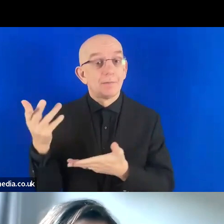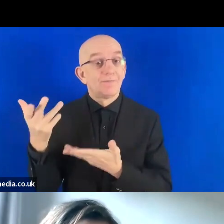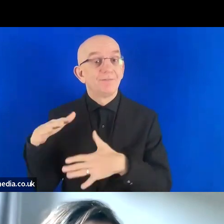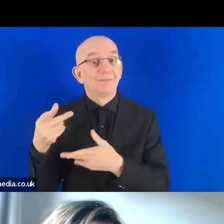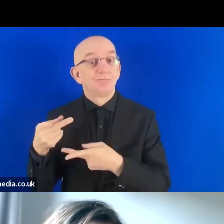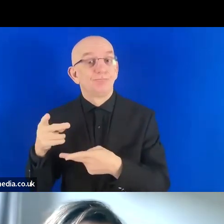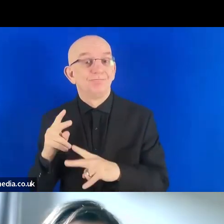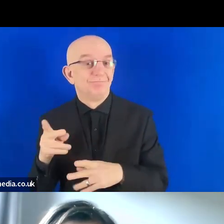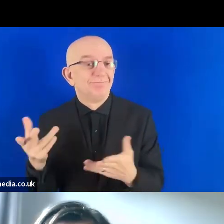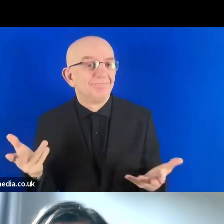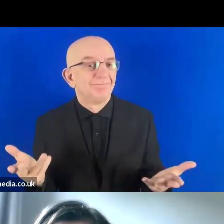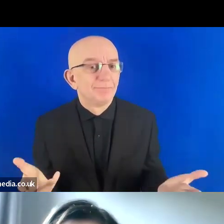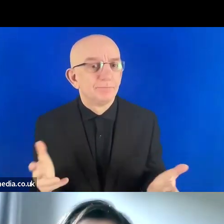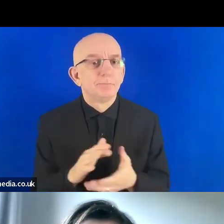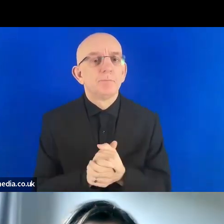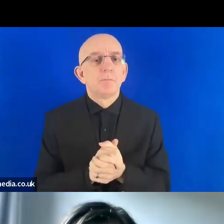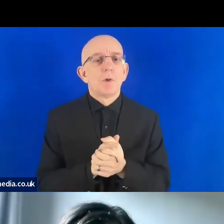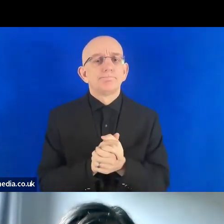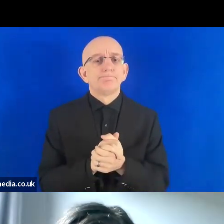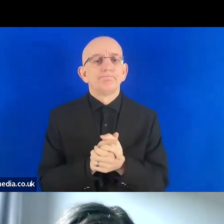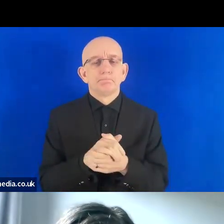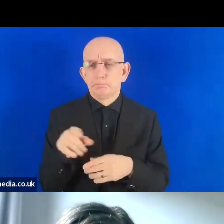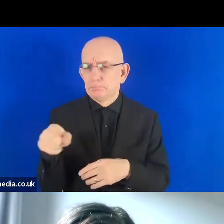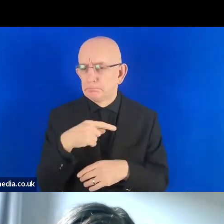yeah, I actually one of the questions was, do I really need the forum app?